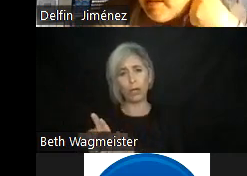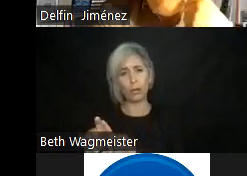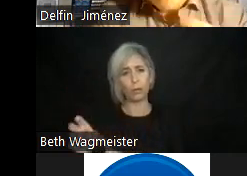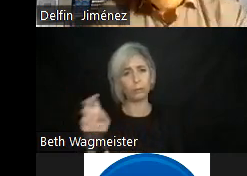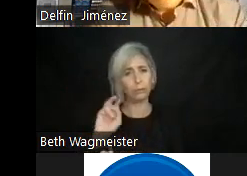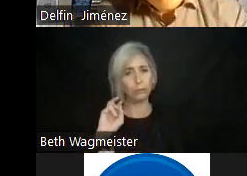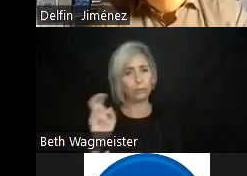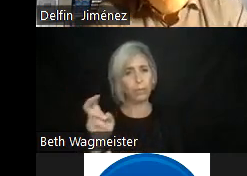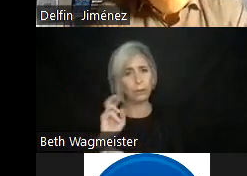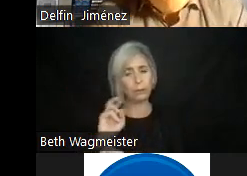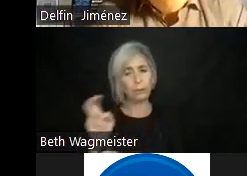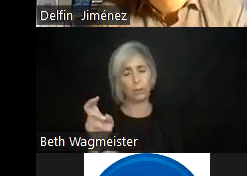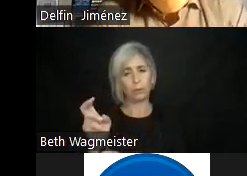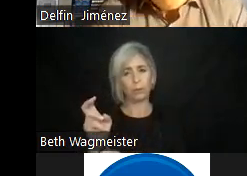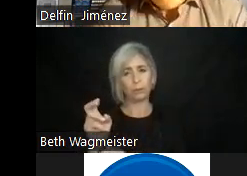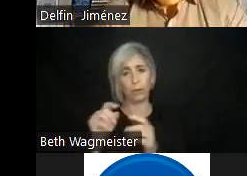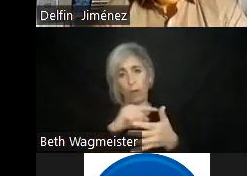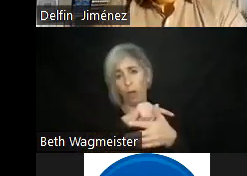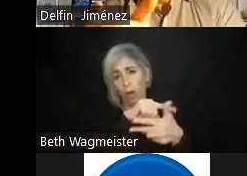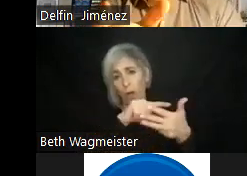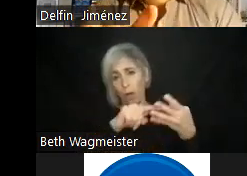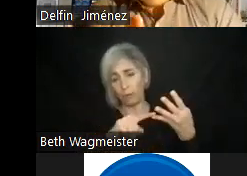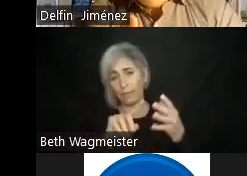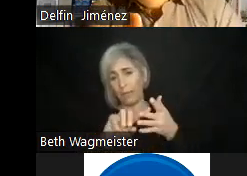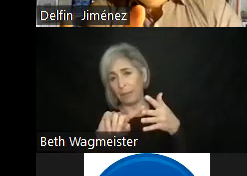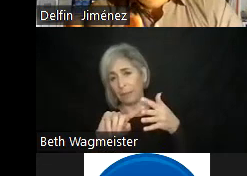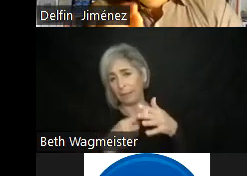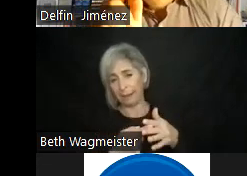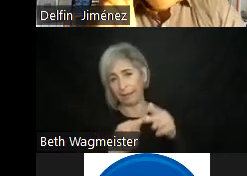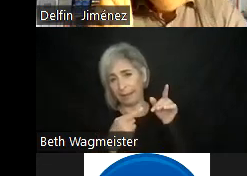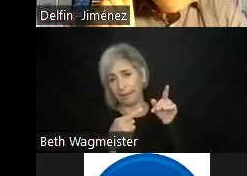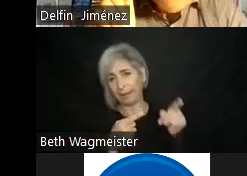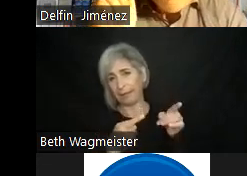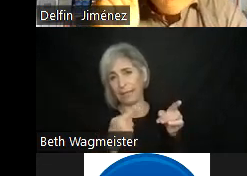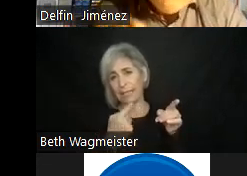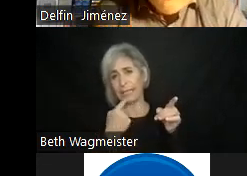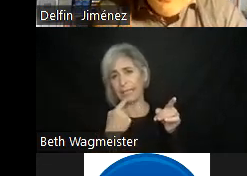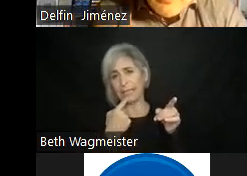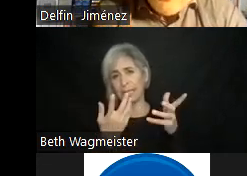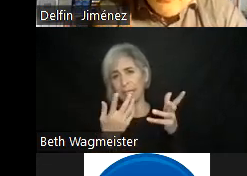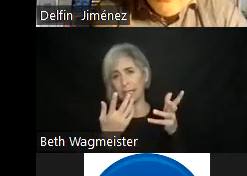In all these sections at the beginning because it is complimentary sections,